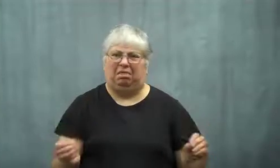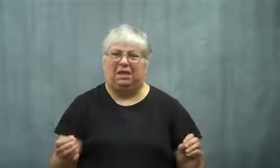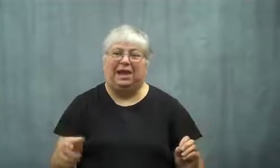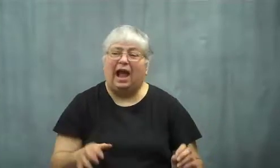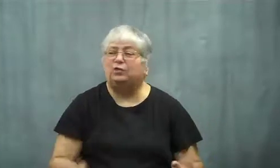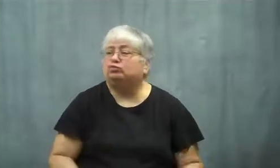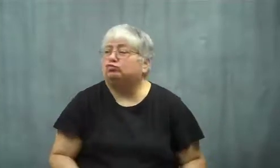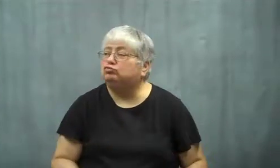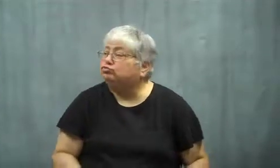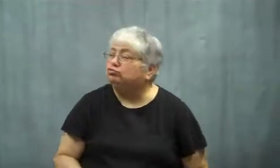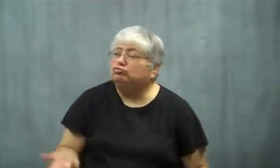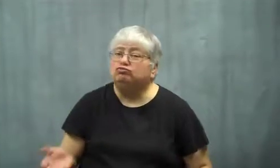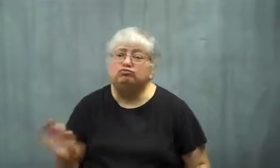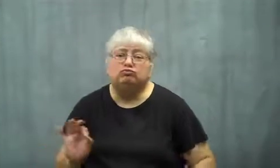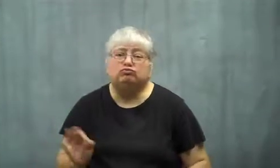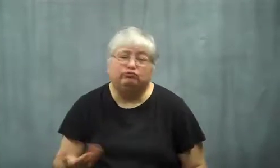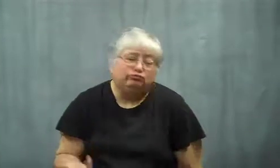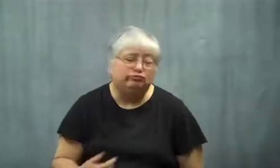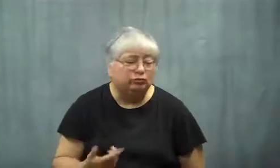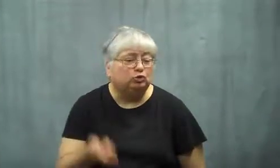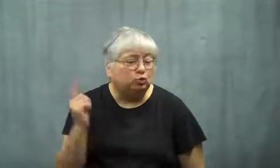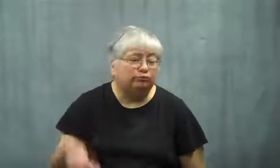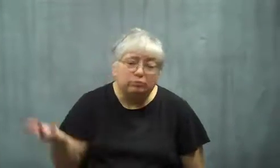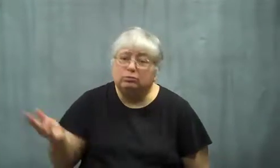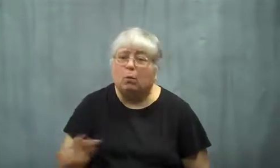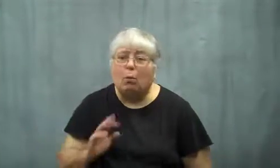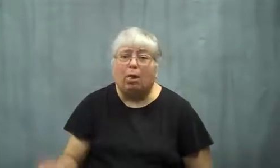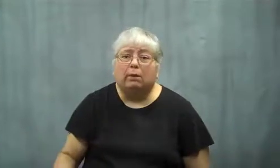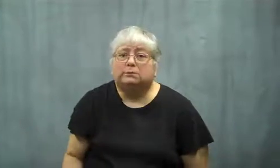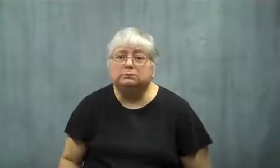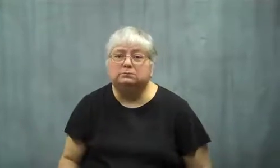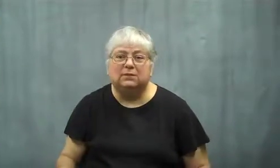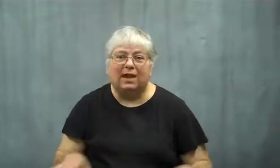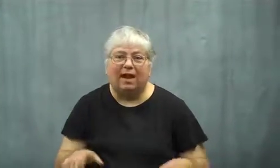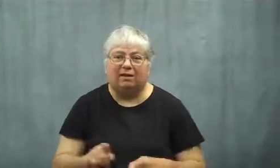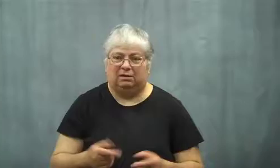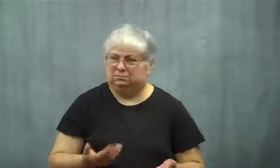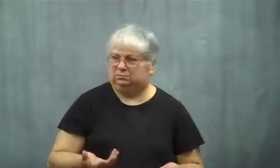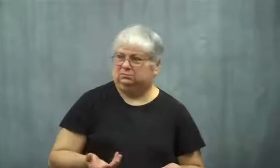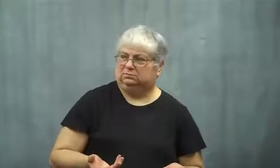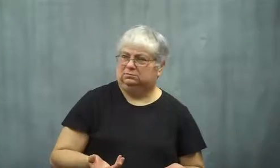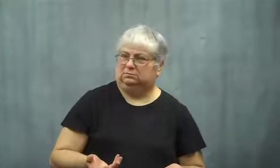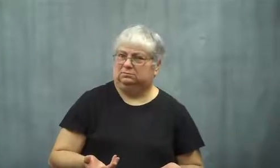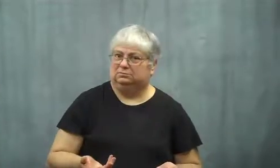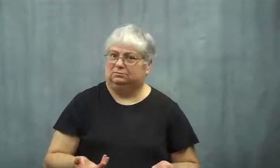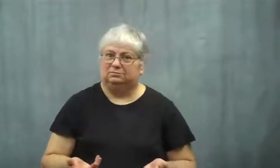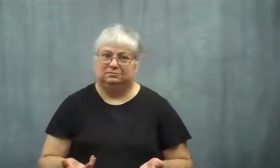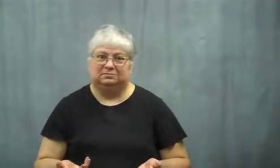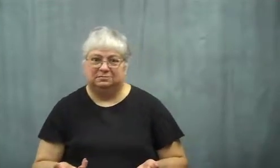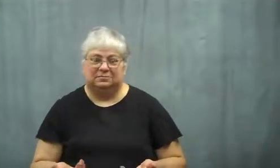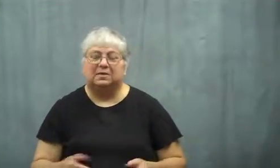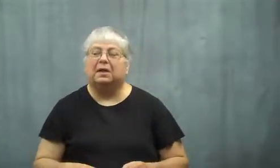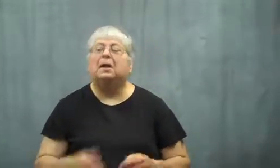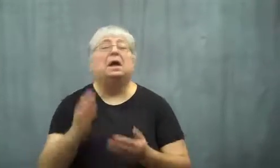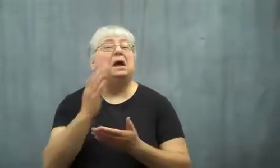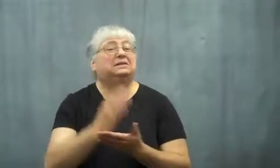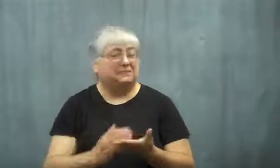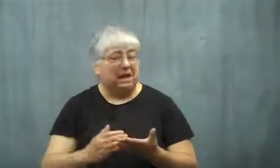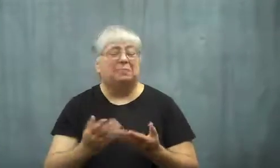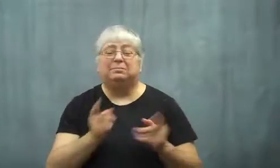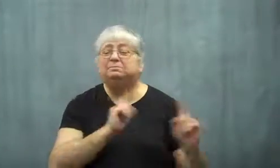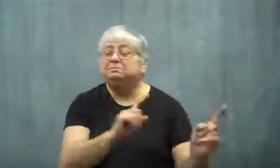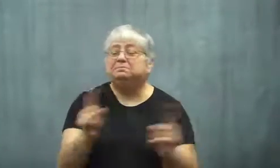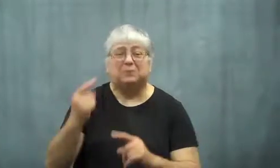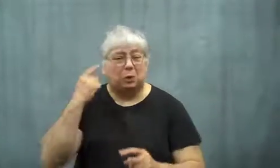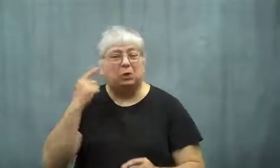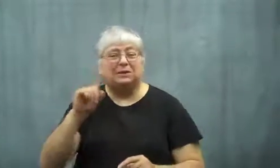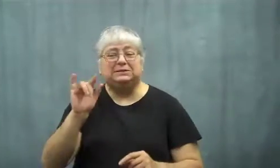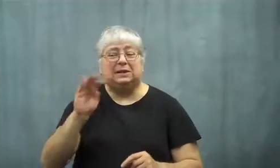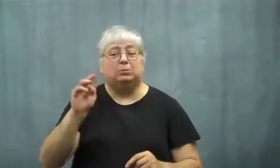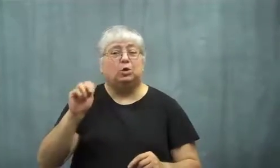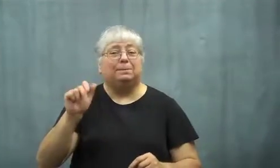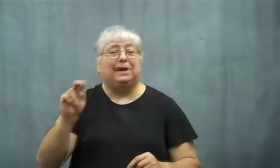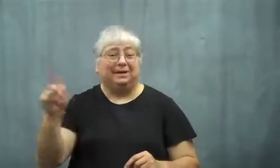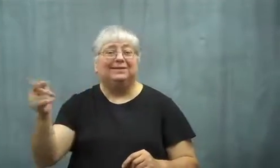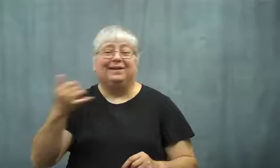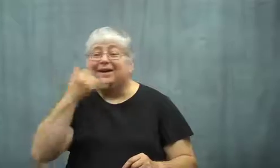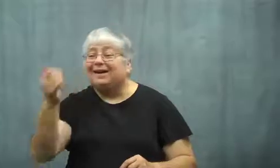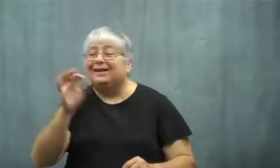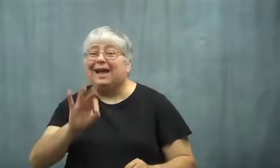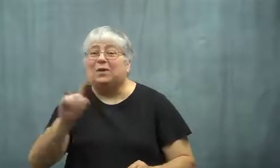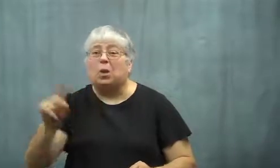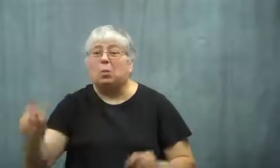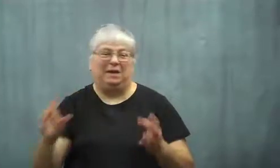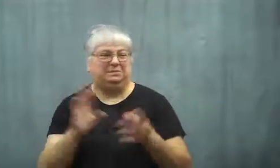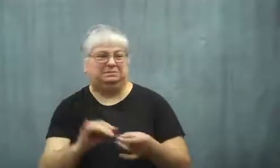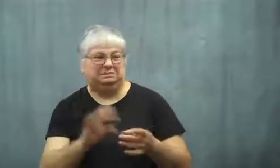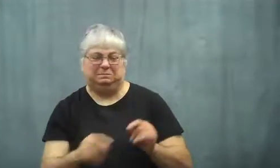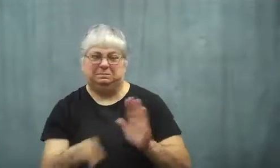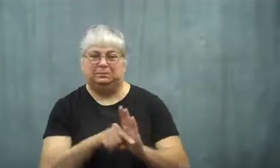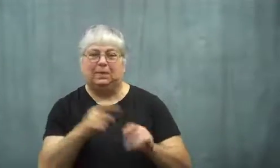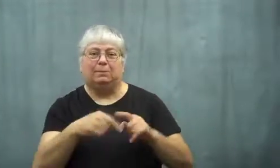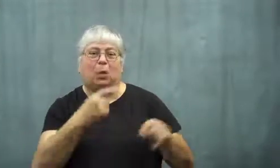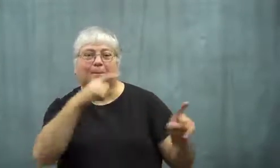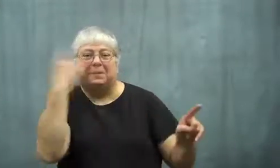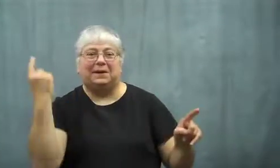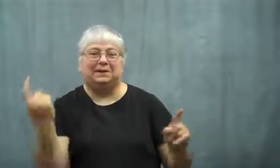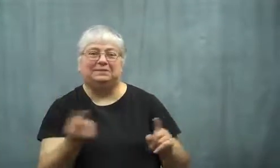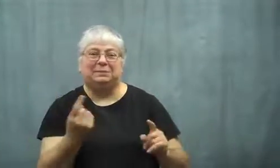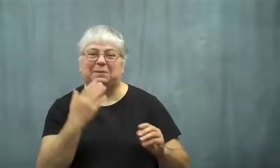He just acted nonchalant as if it was nothing.